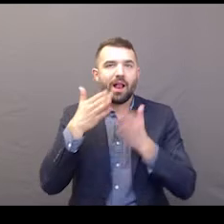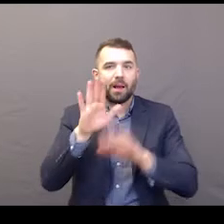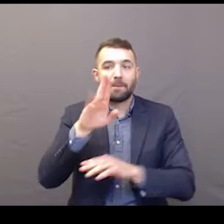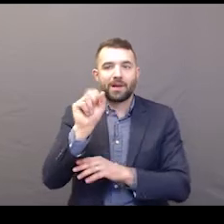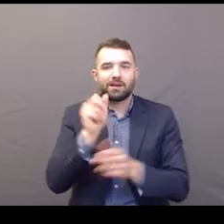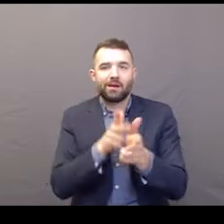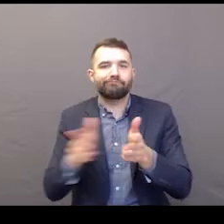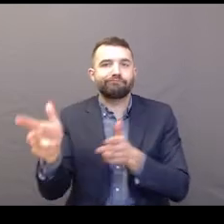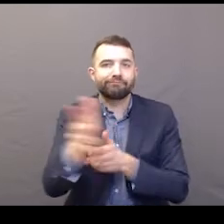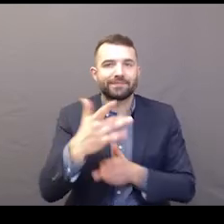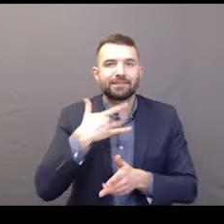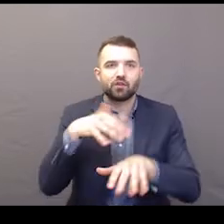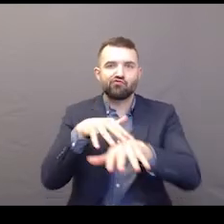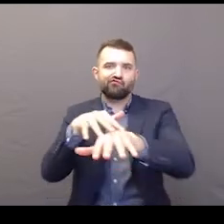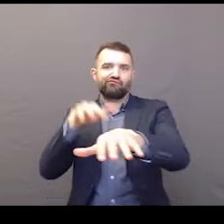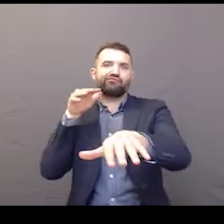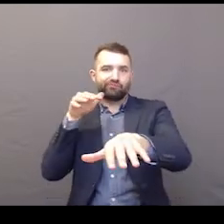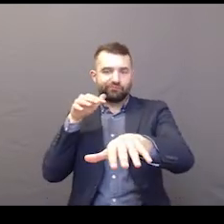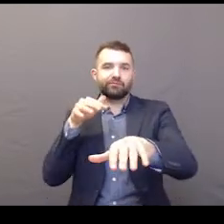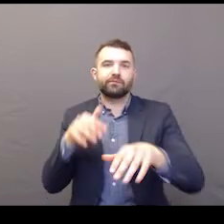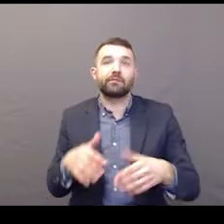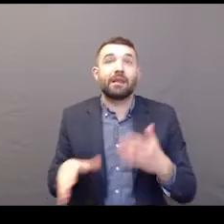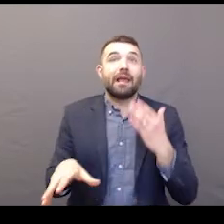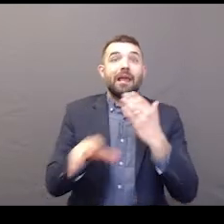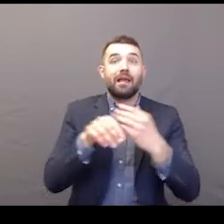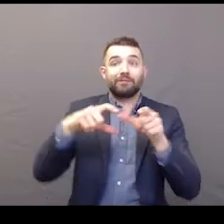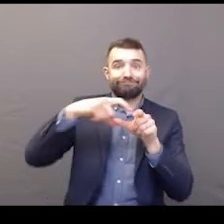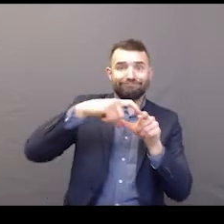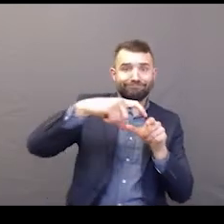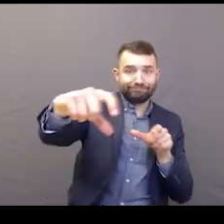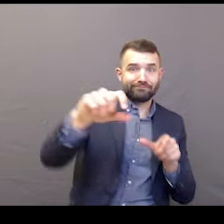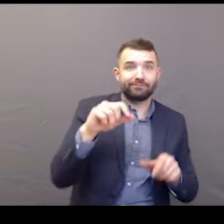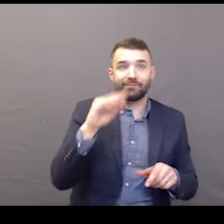quickly. We will also be adding sidewalks and a planting strip where we widen the roadway.